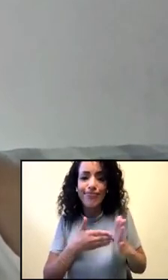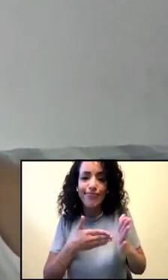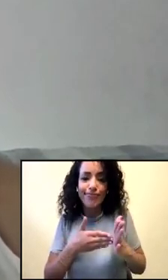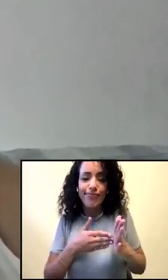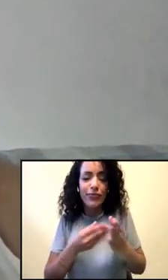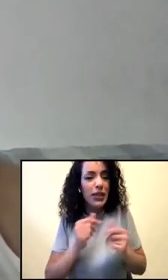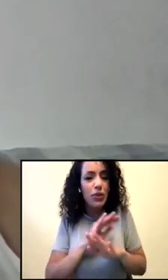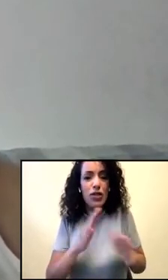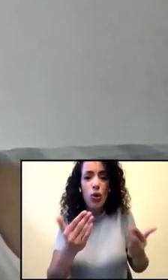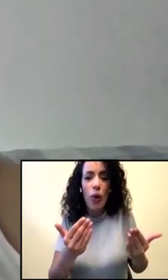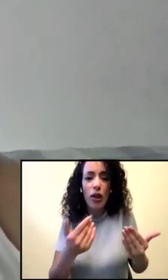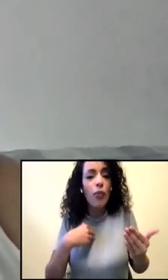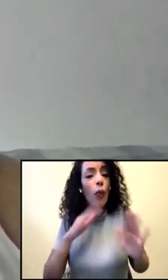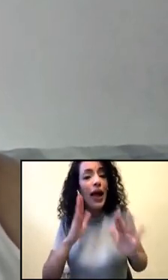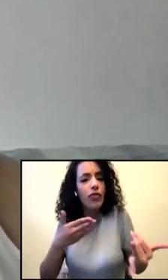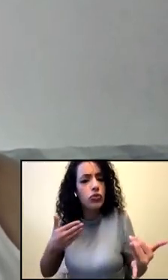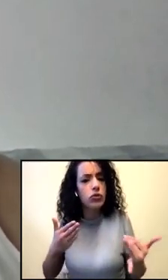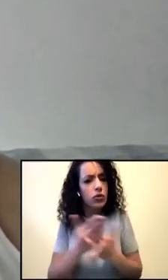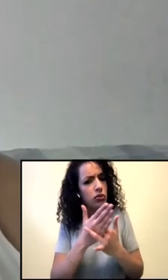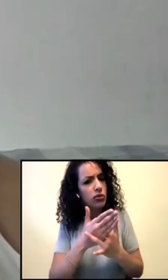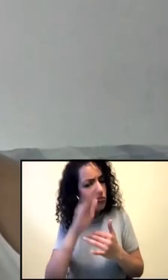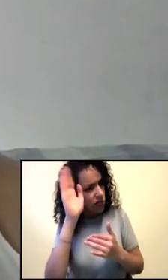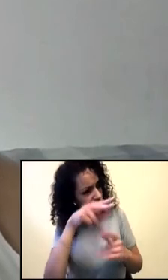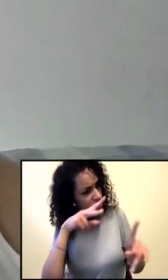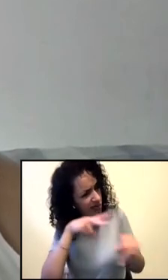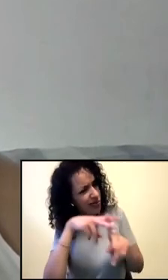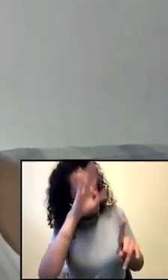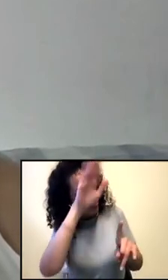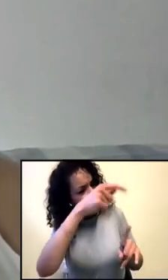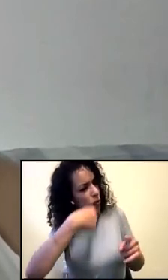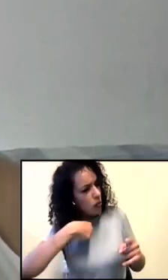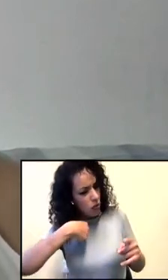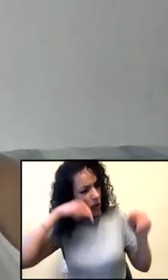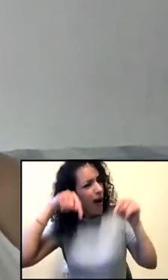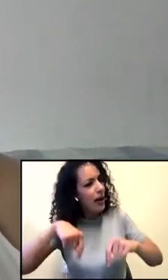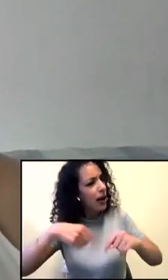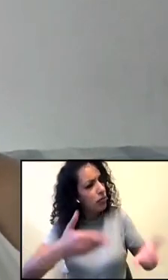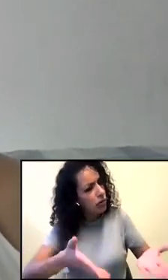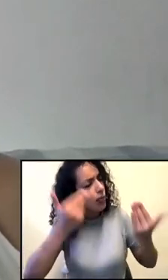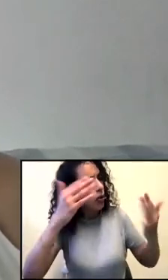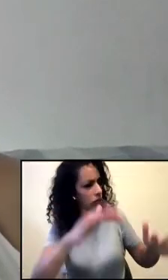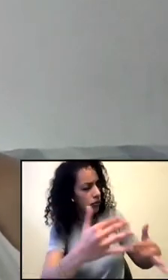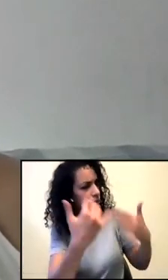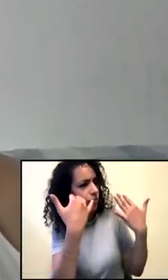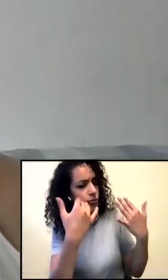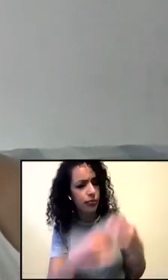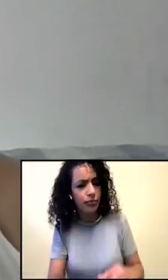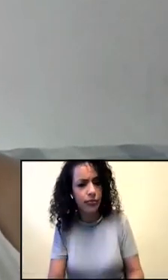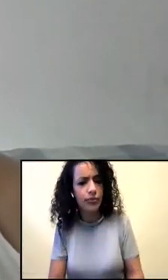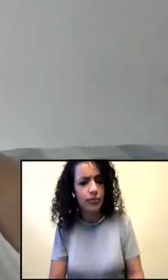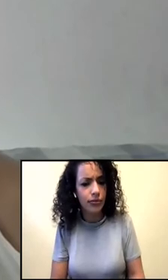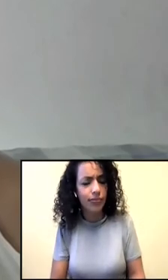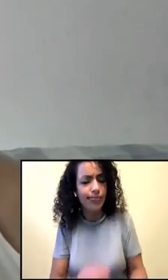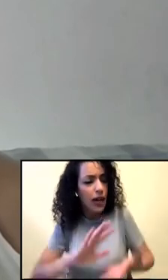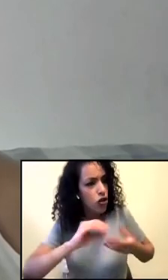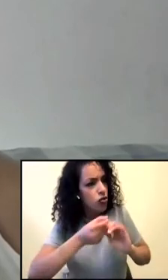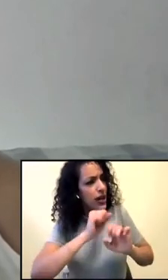to be disruptive and make our presence felt and make spaces for ourselves and tell our stories